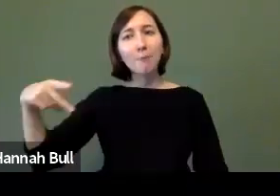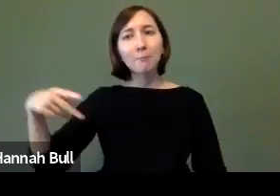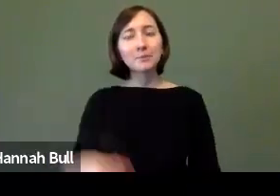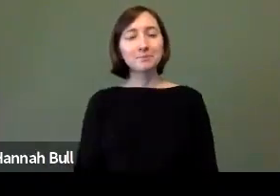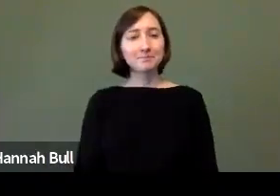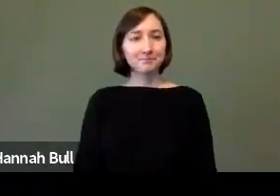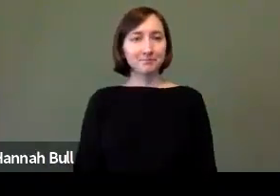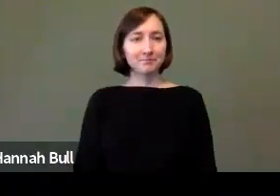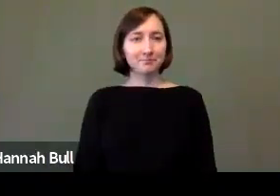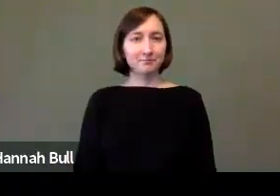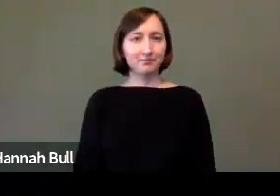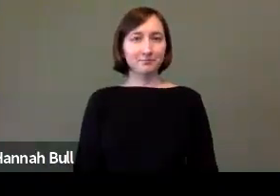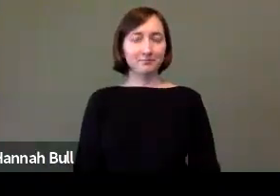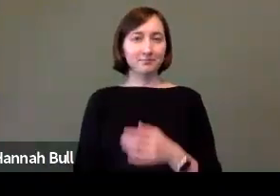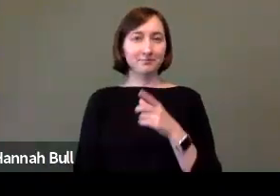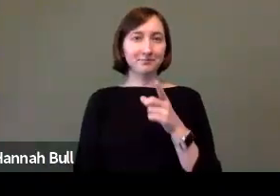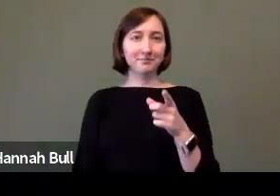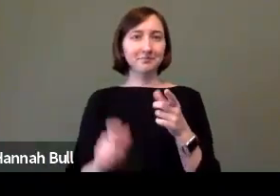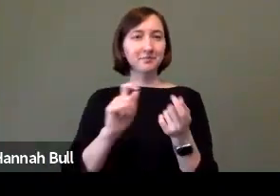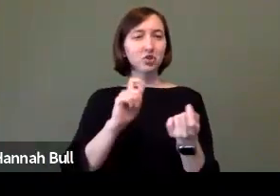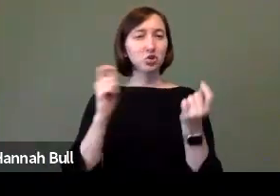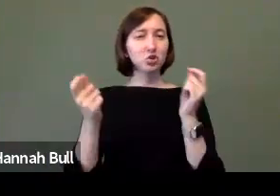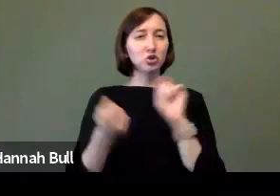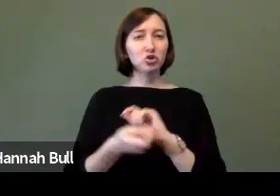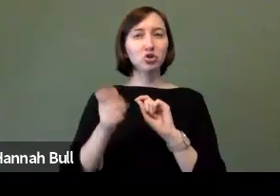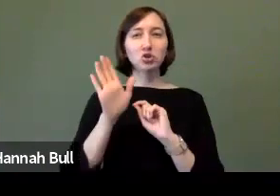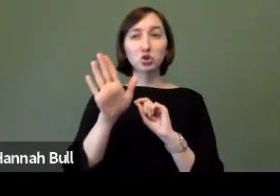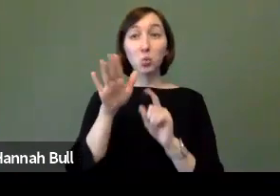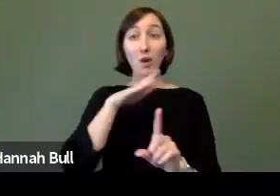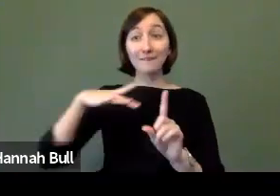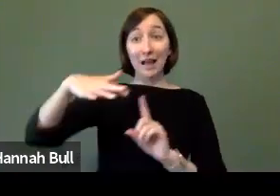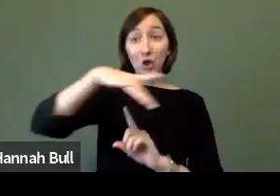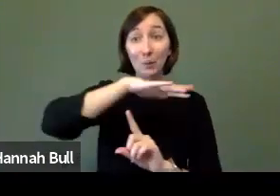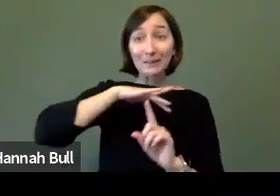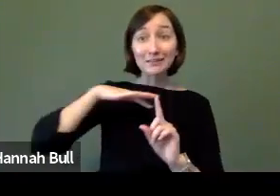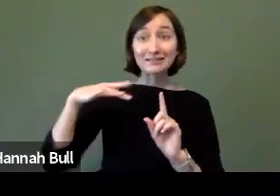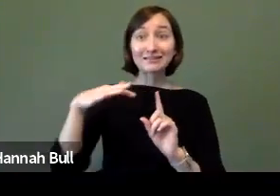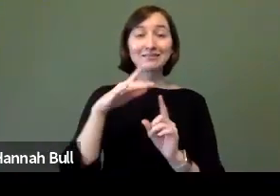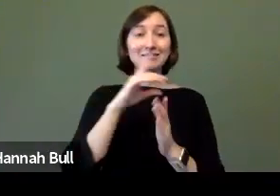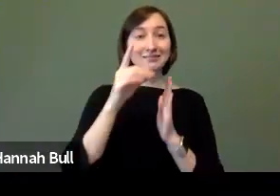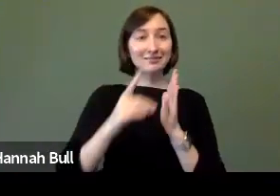Changing up your environment and design can also make a difference.